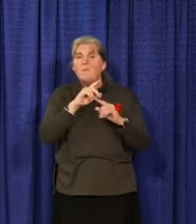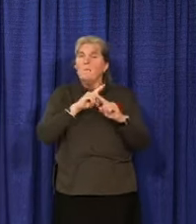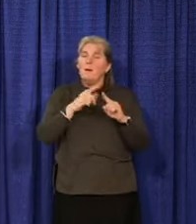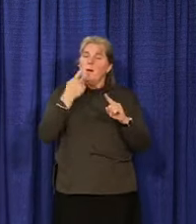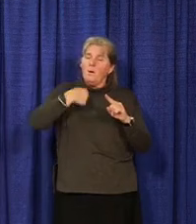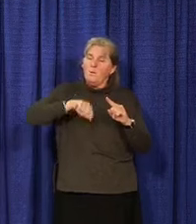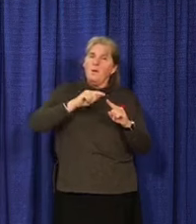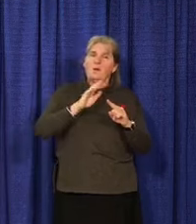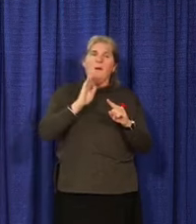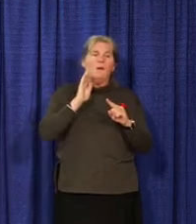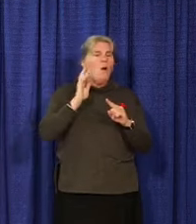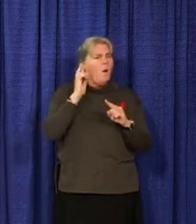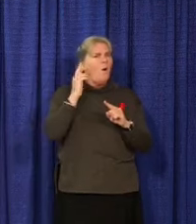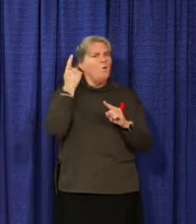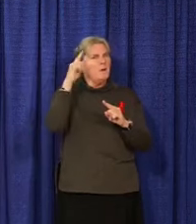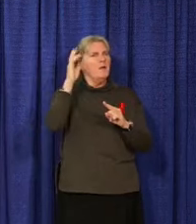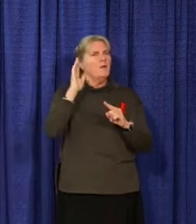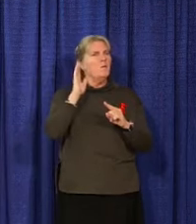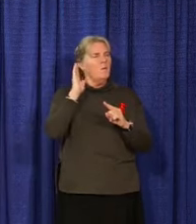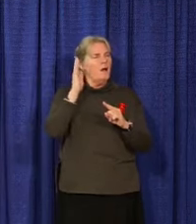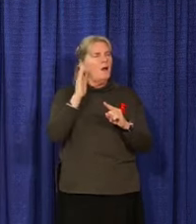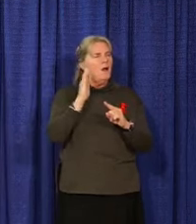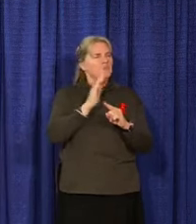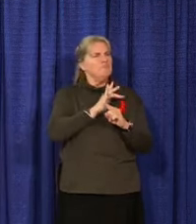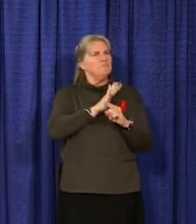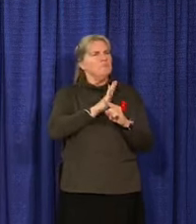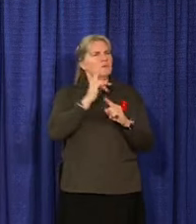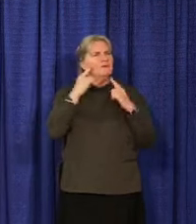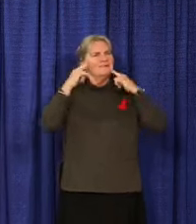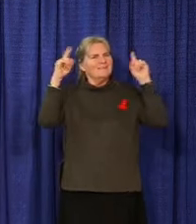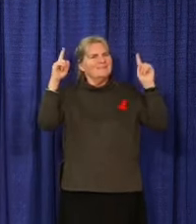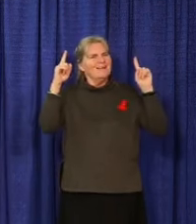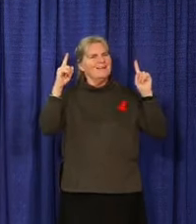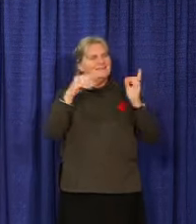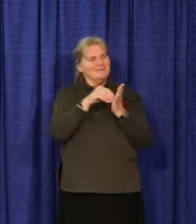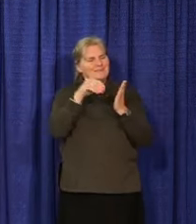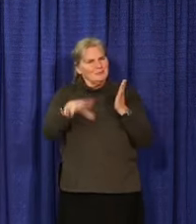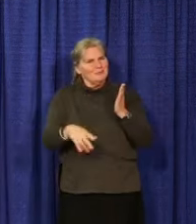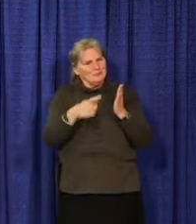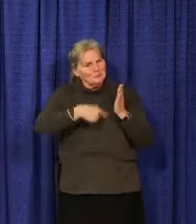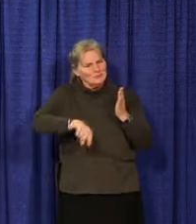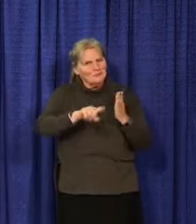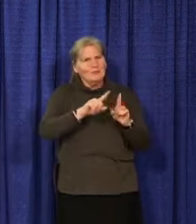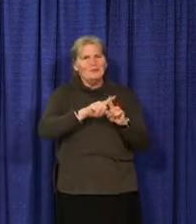but I hope that we will be surprised not only by the resilience of our students but